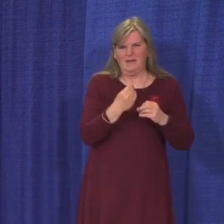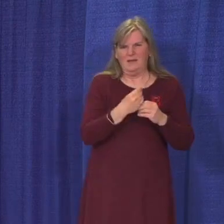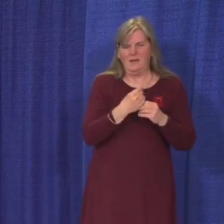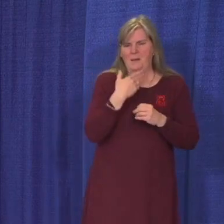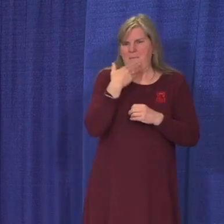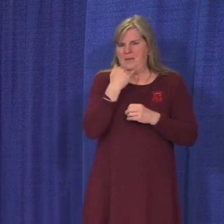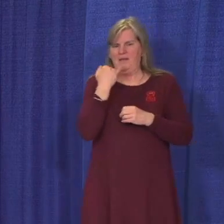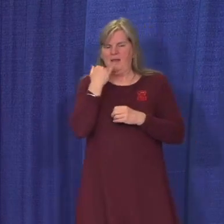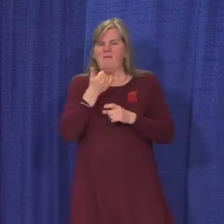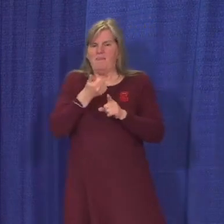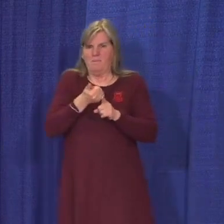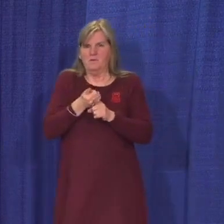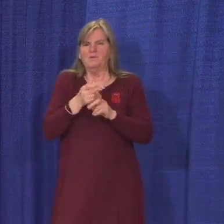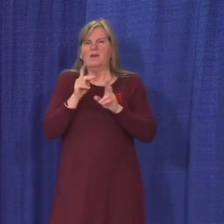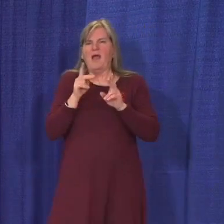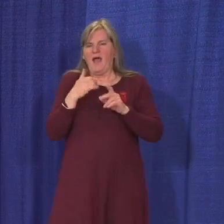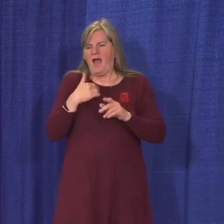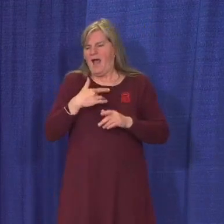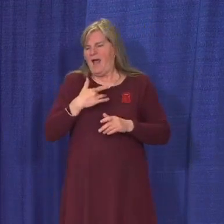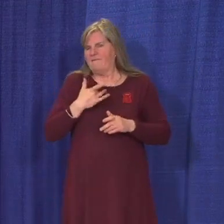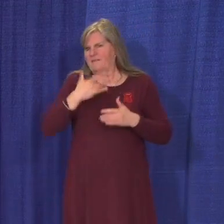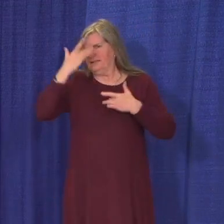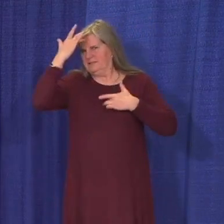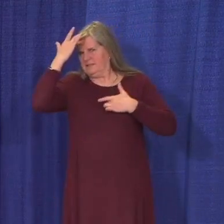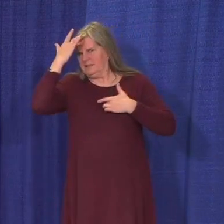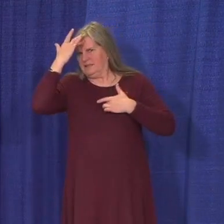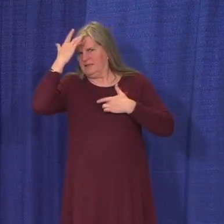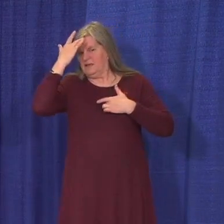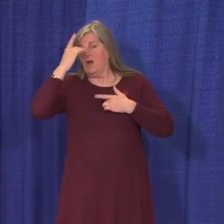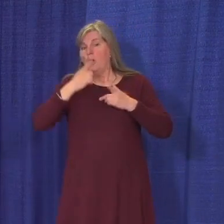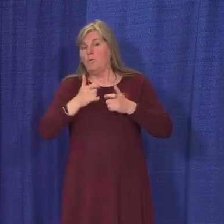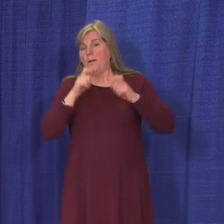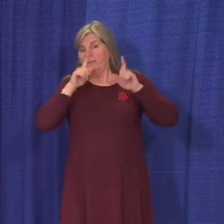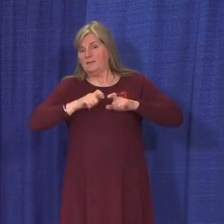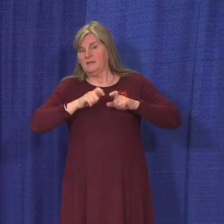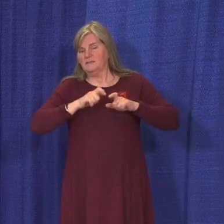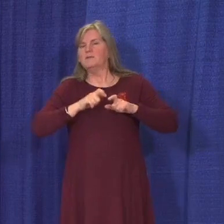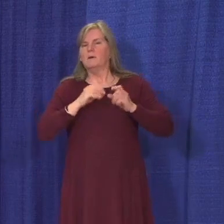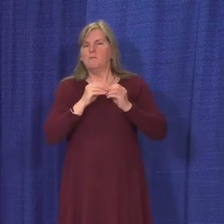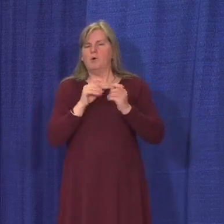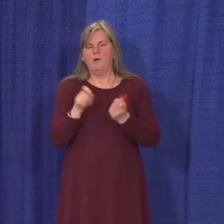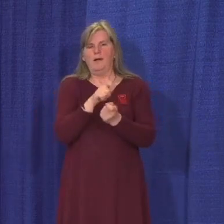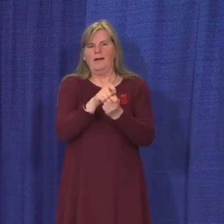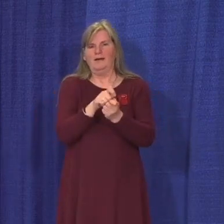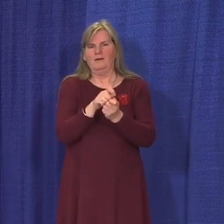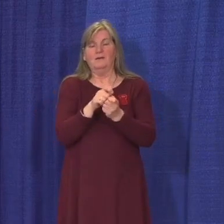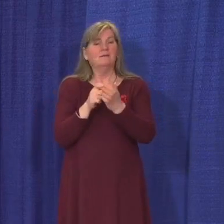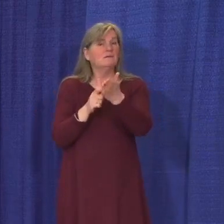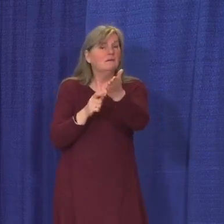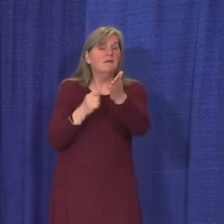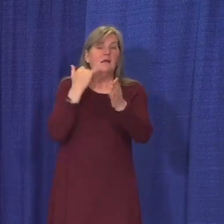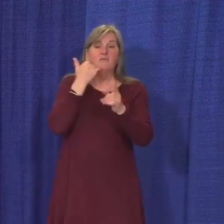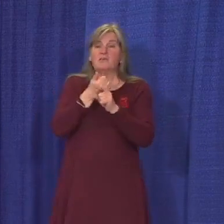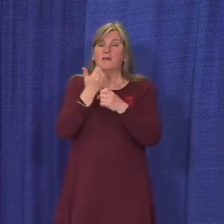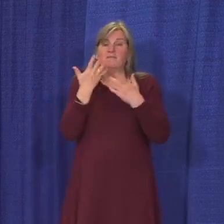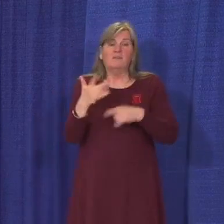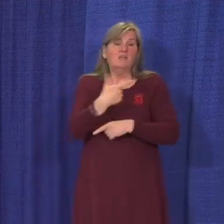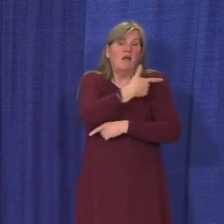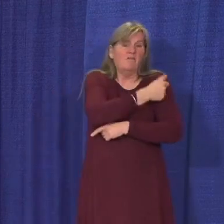to to 14 days meaning a rapid task for the general population is not a sound idea at this